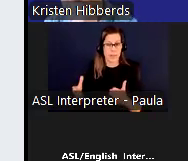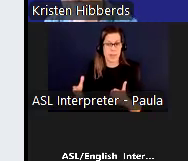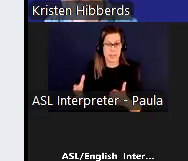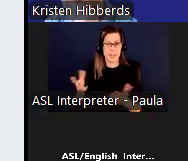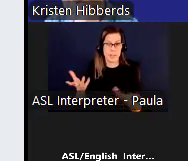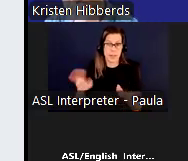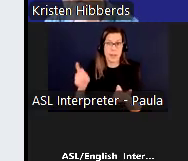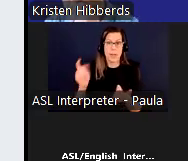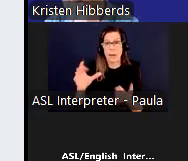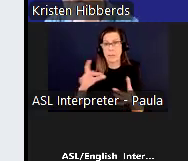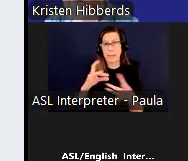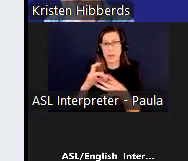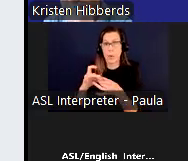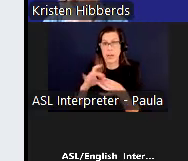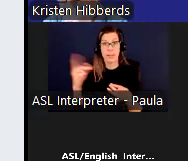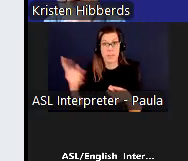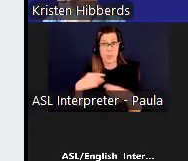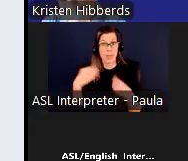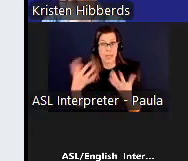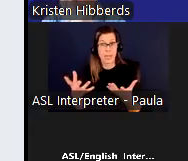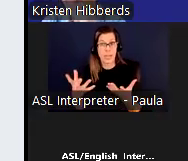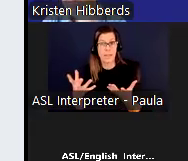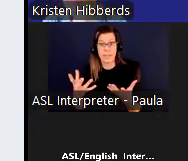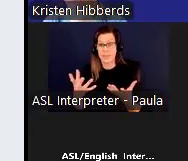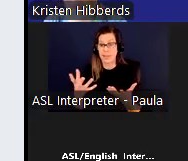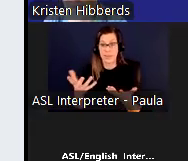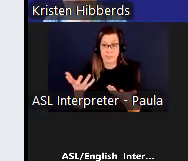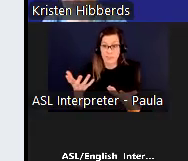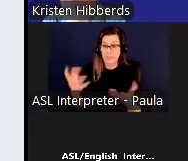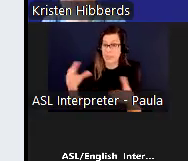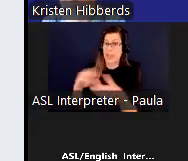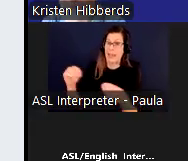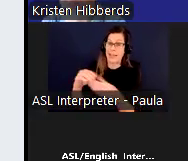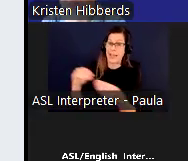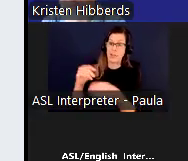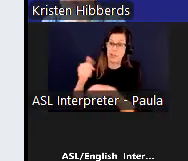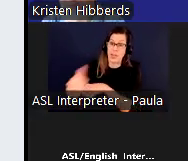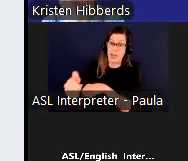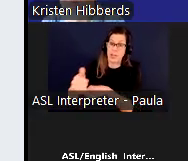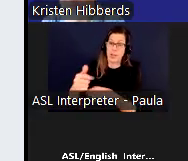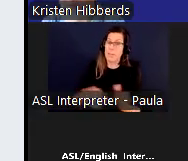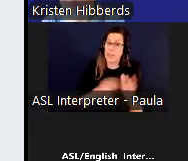You know, if somebody's making an allegation, say, a mandatory reporter or even in a professional capacity,